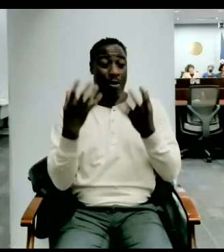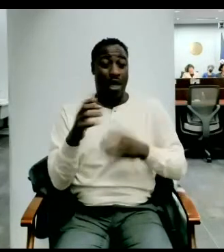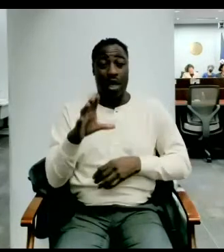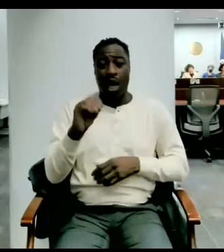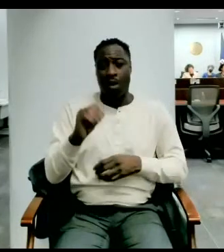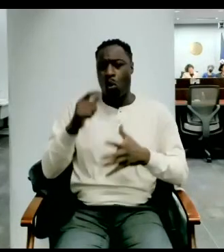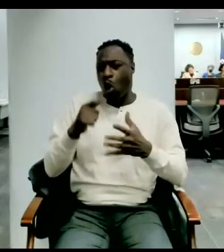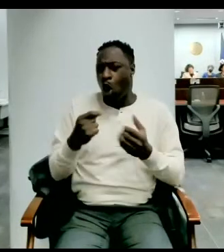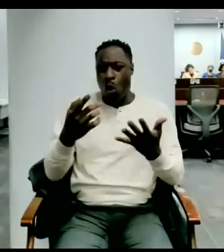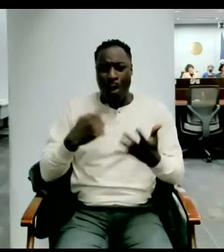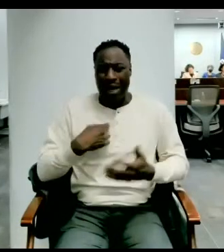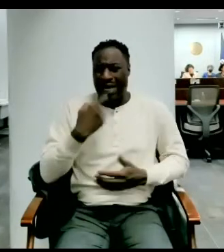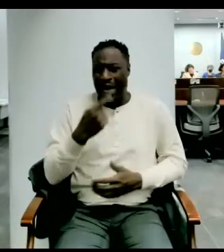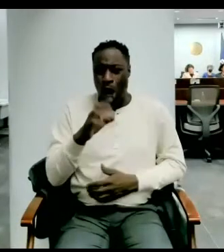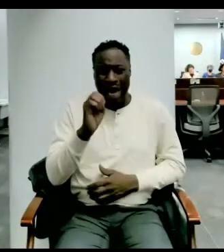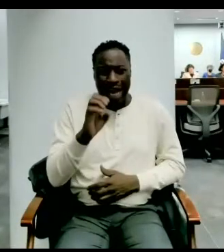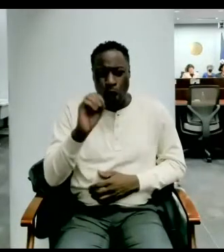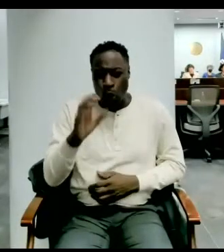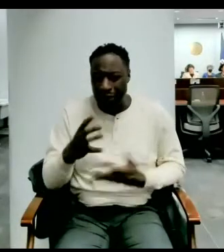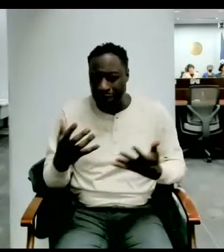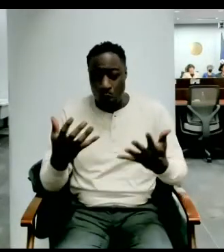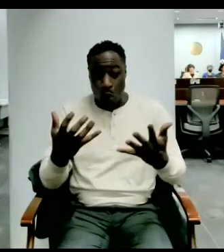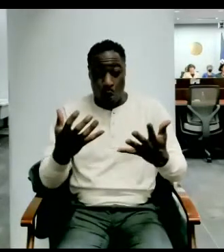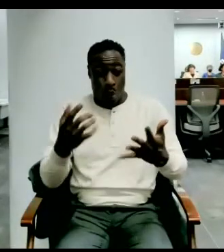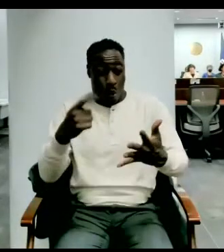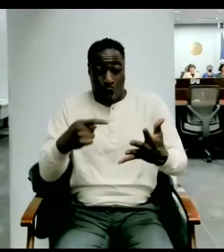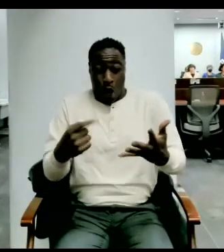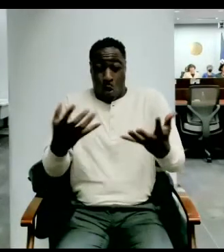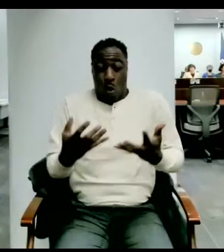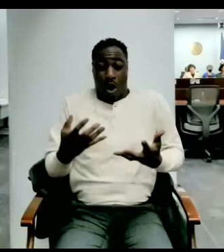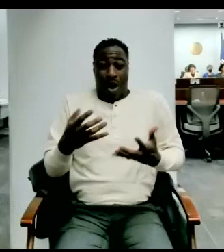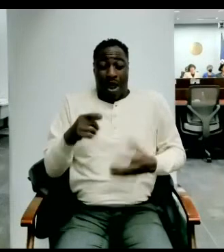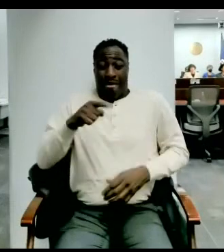what do you want me to tell the EEOC, what do you want to hear regarding the enforcement plan.